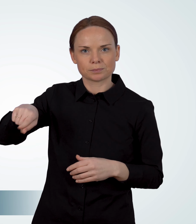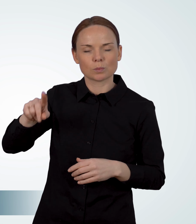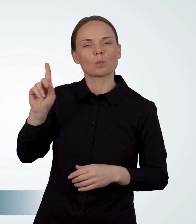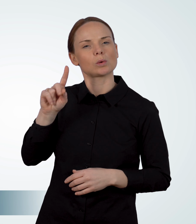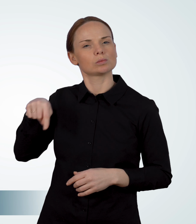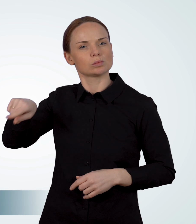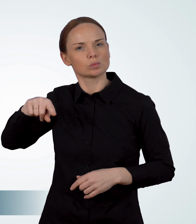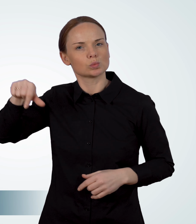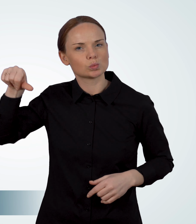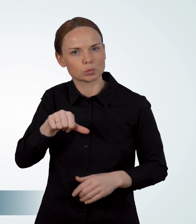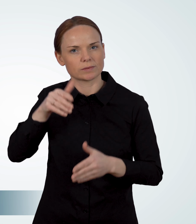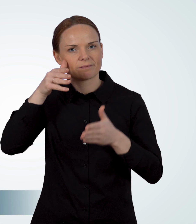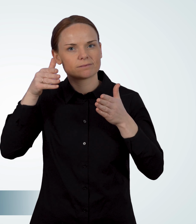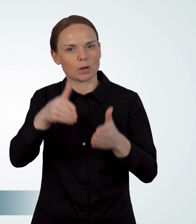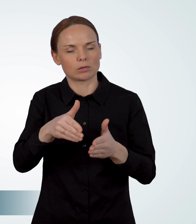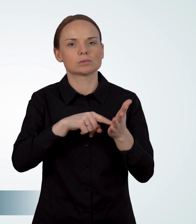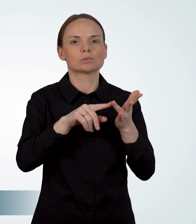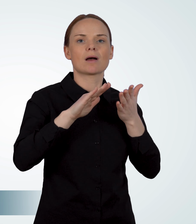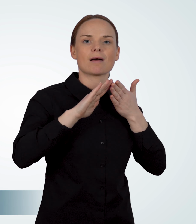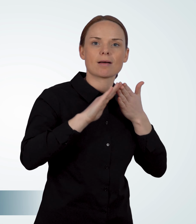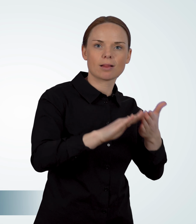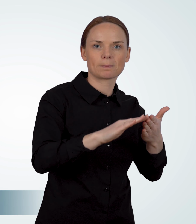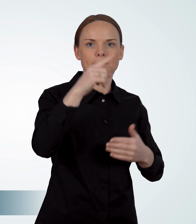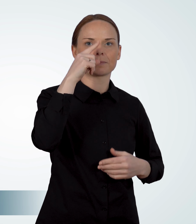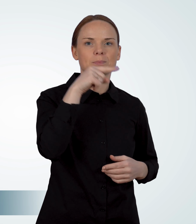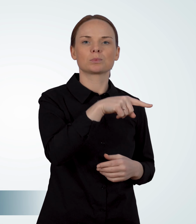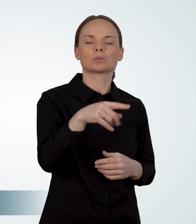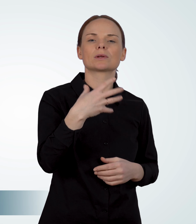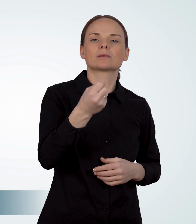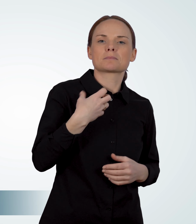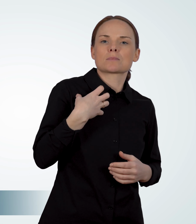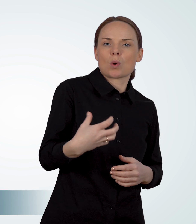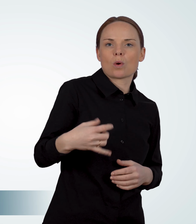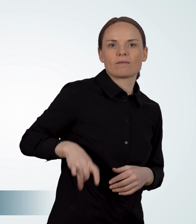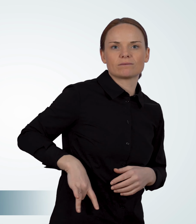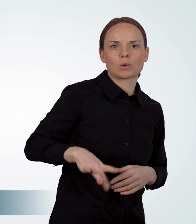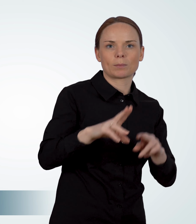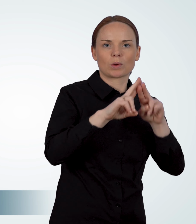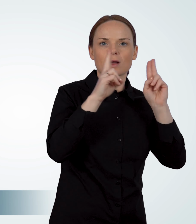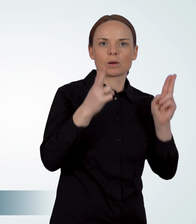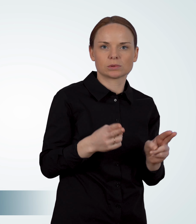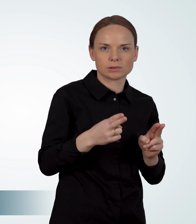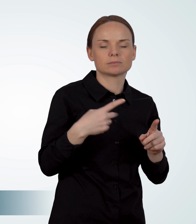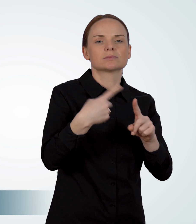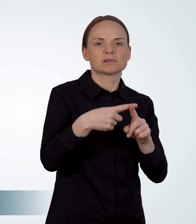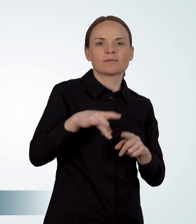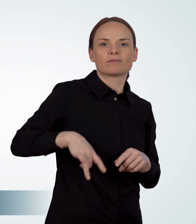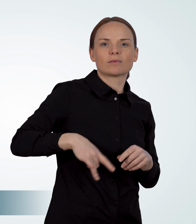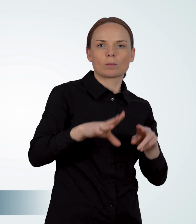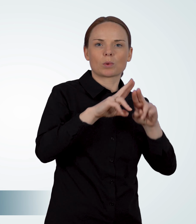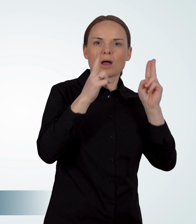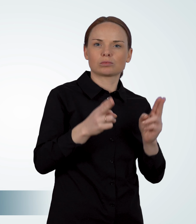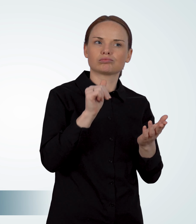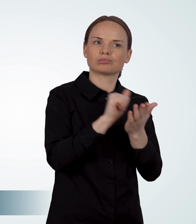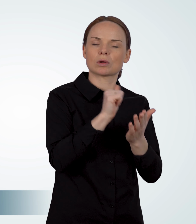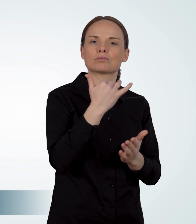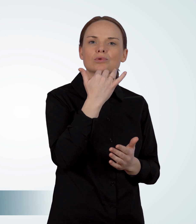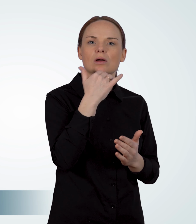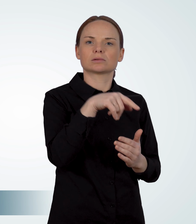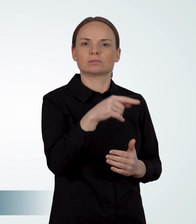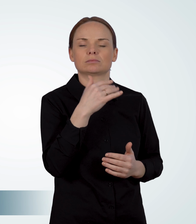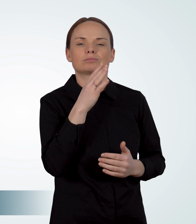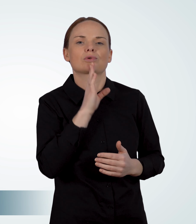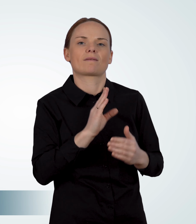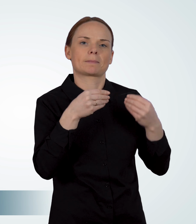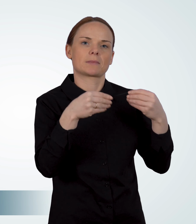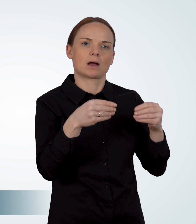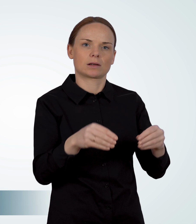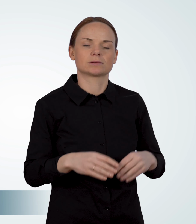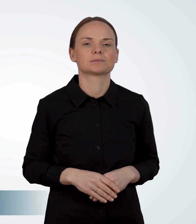focus on to help improve access to housing and housing affordability in the private market?